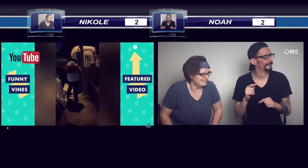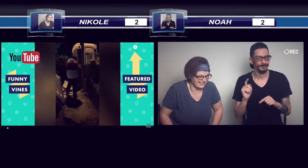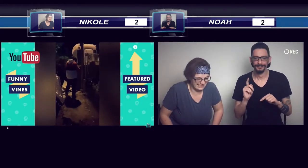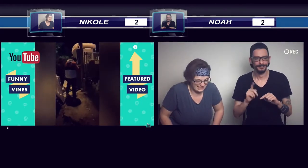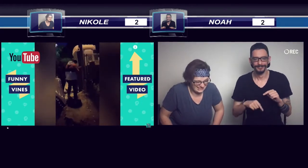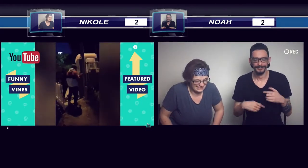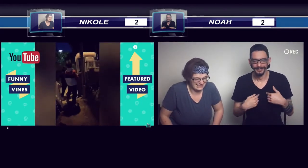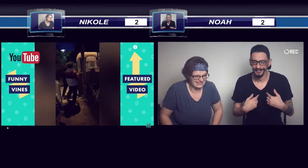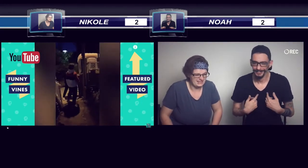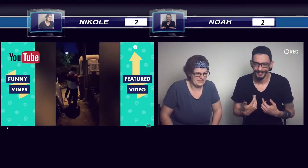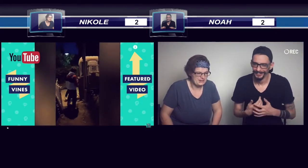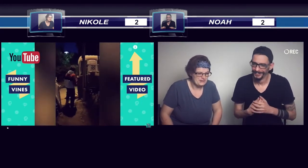What's wrong with me?